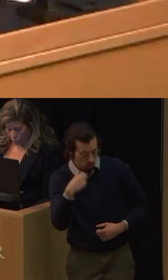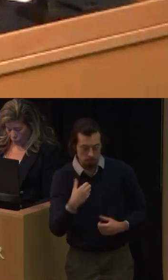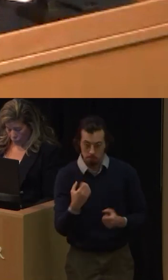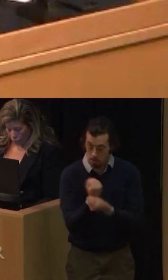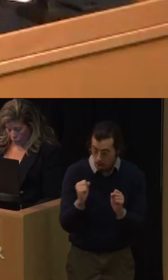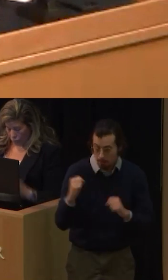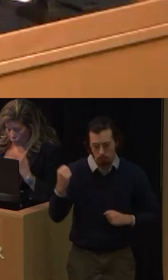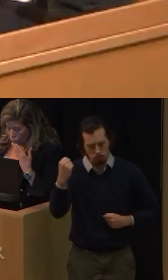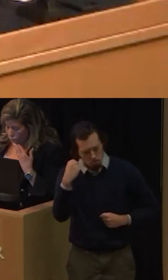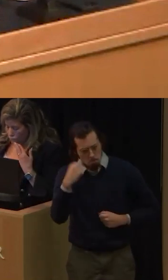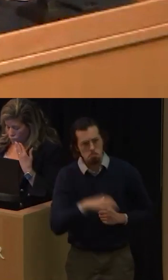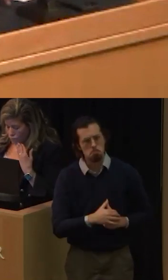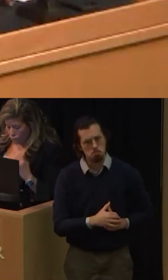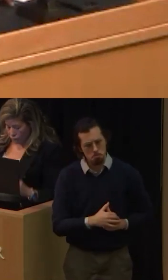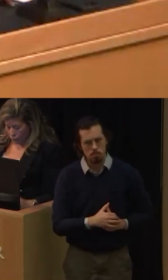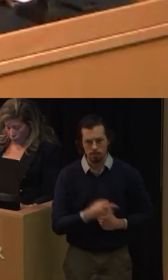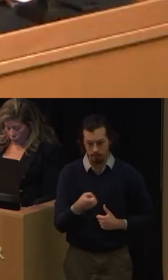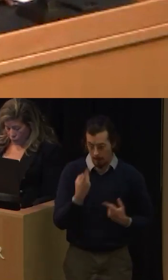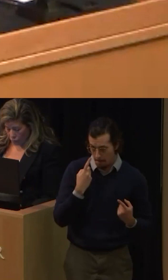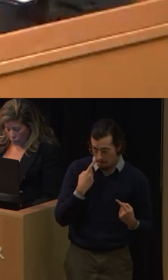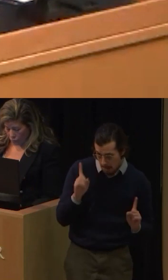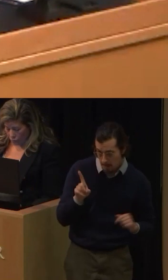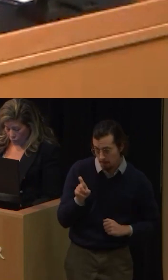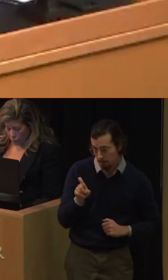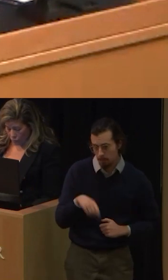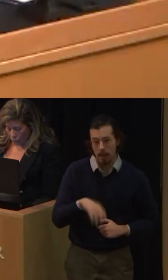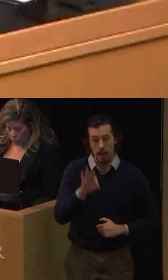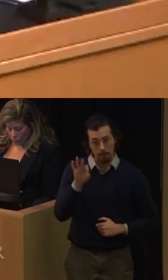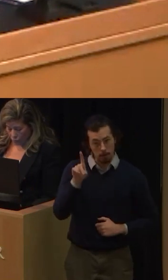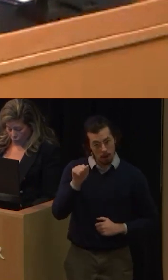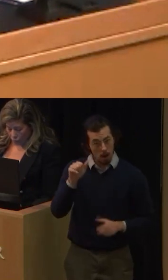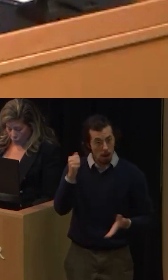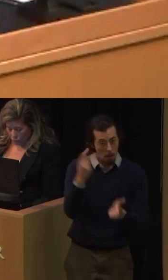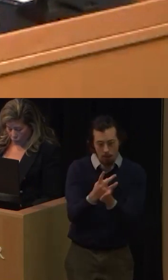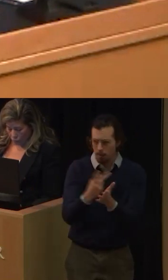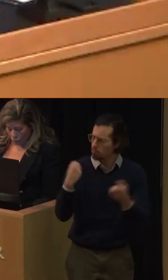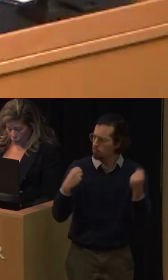"Was it effective? Did it have FDA approval?" "Yes, yes, yes,"